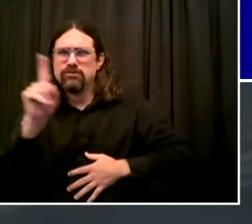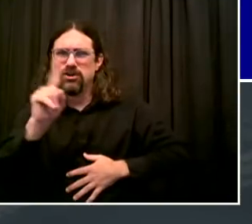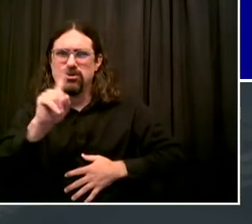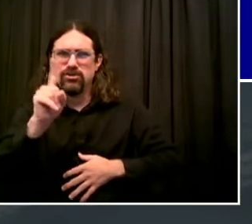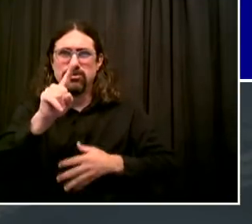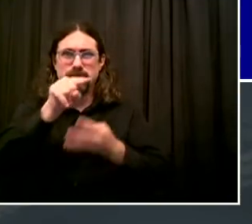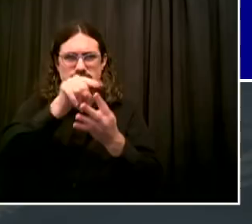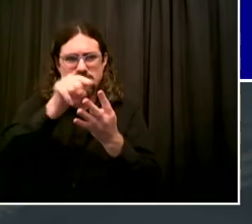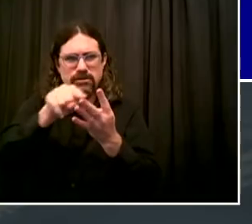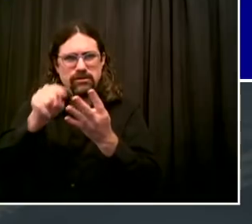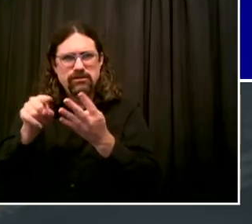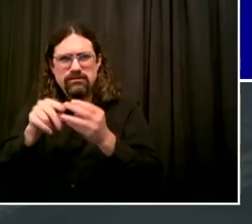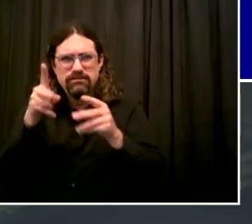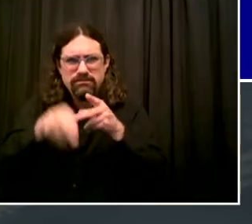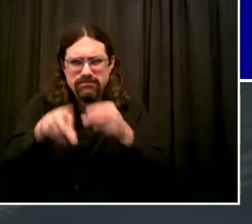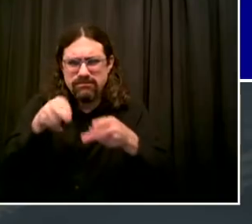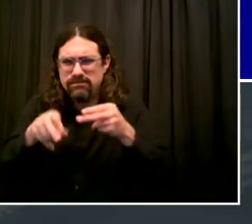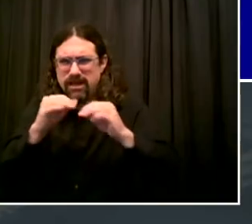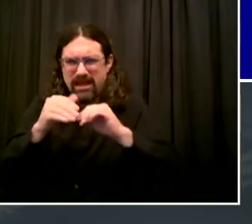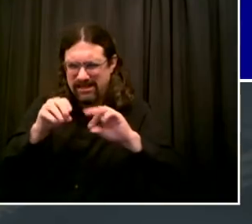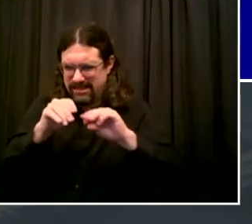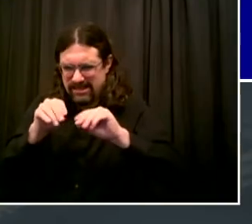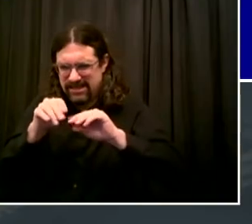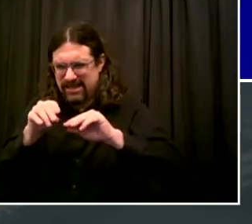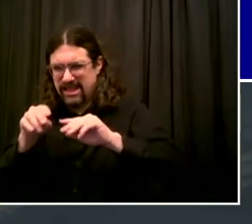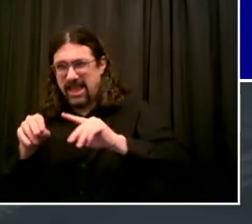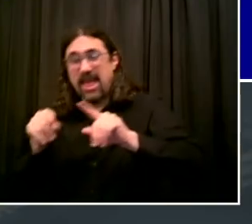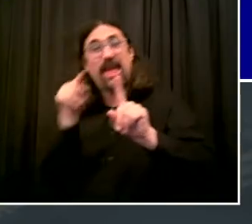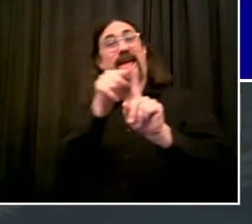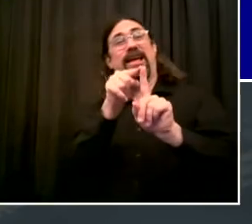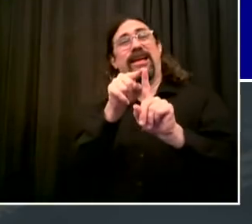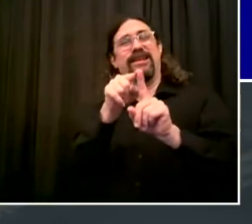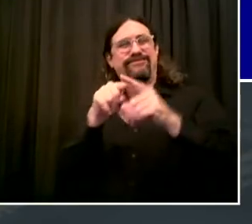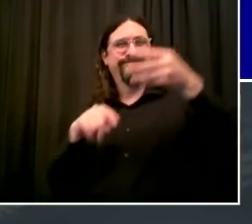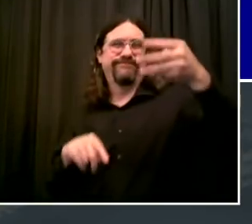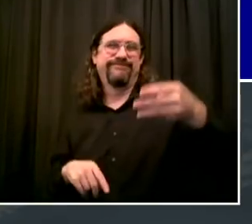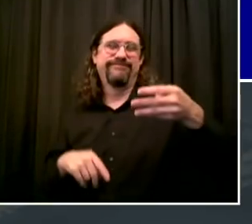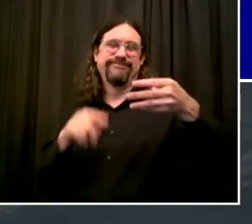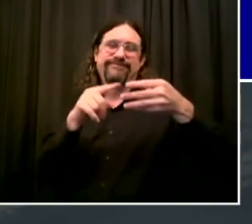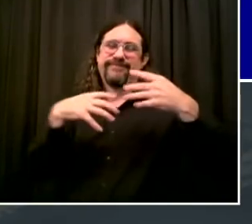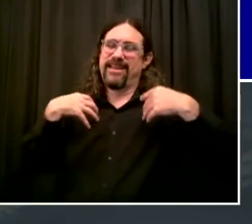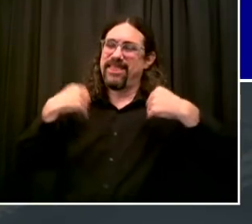MASSIVE SCALE. WE KEEP COMIN' BACK TO THE FACT